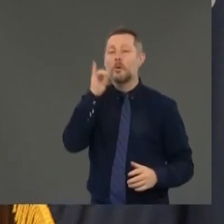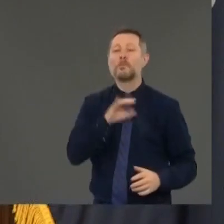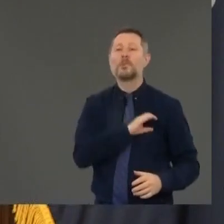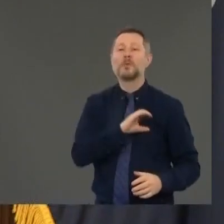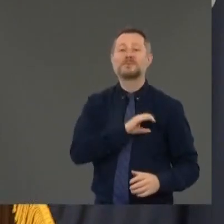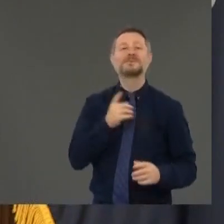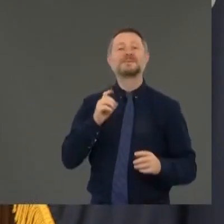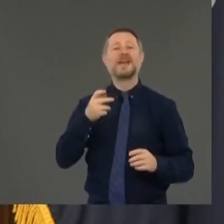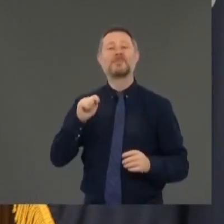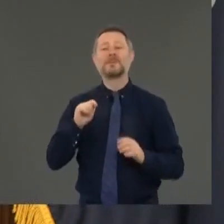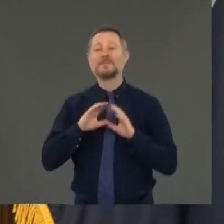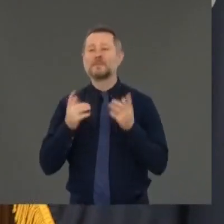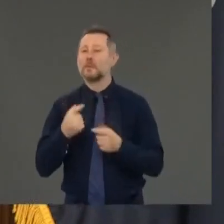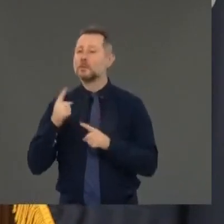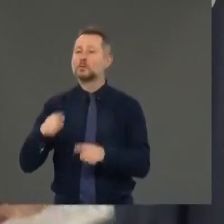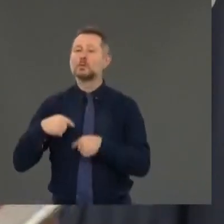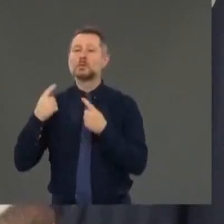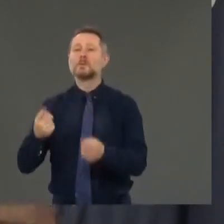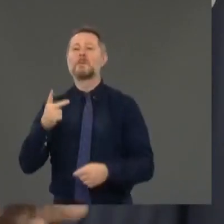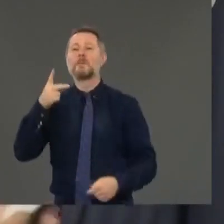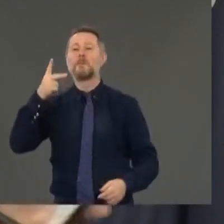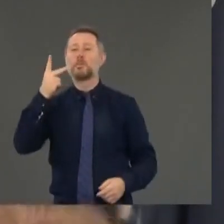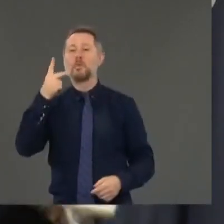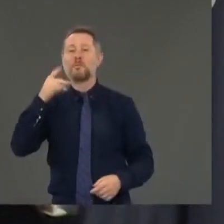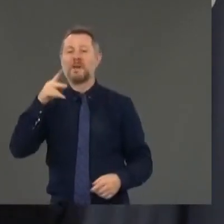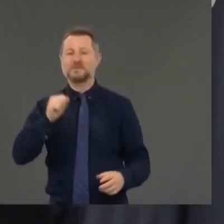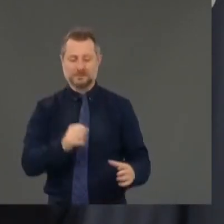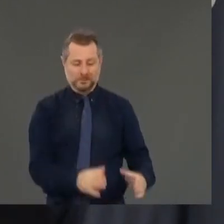THE FOUNDATION IS THE PROBLEM. YOU KNOW WHAT THE FOUNDATION IS?